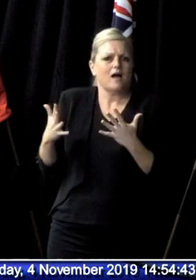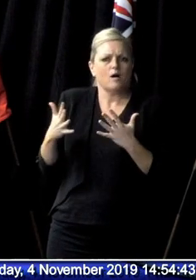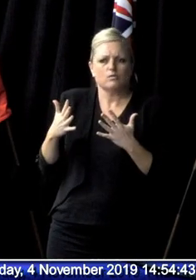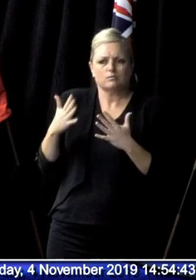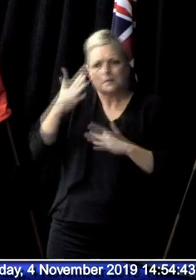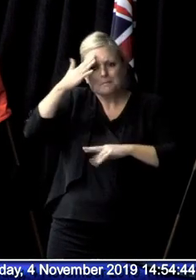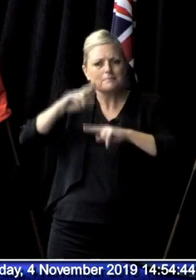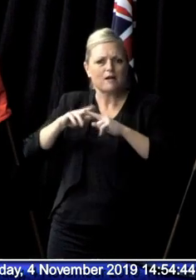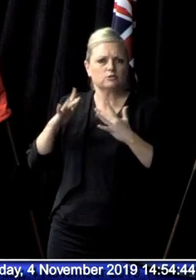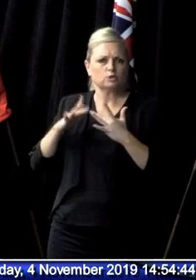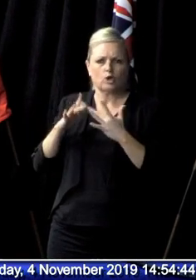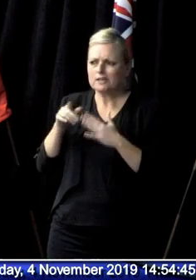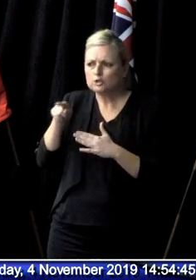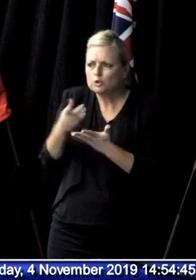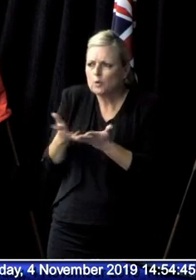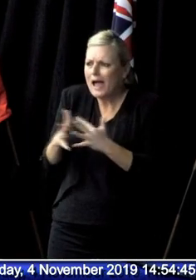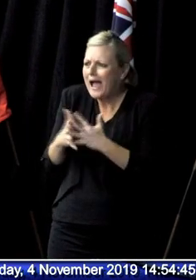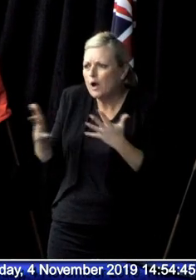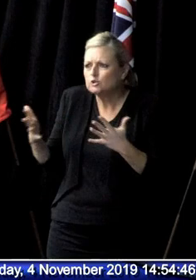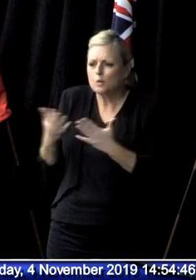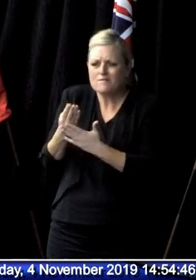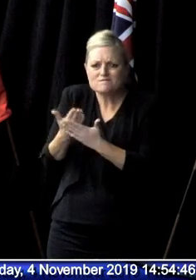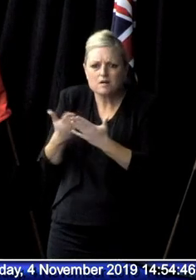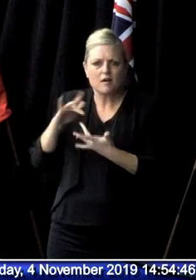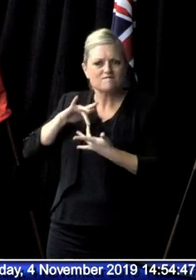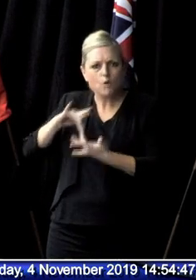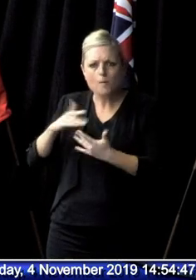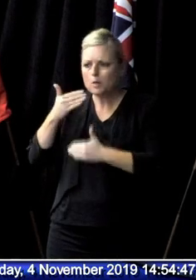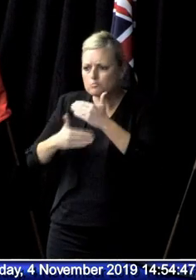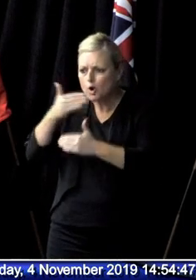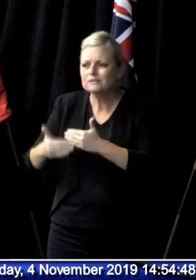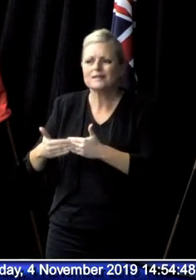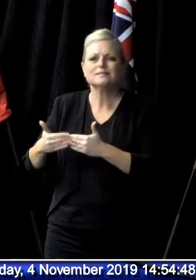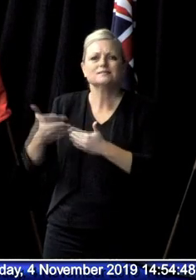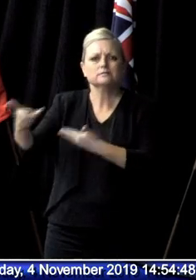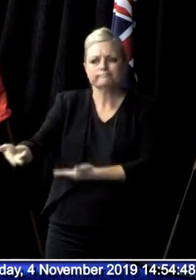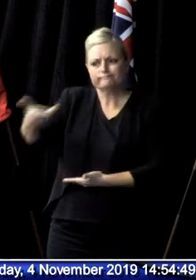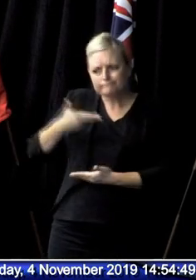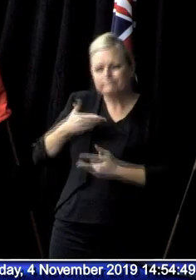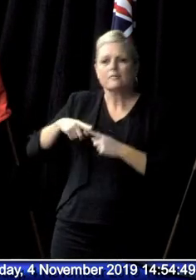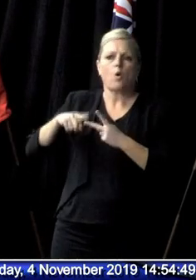Do you – do you have some formal reporting process, or is this something that your members come and talk to you about?